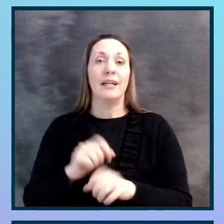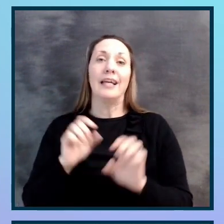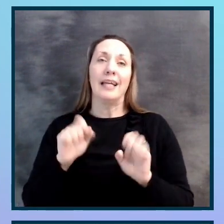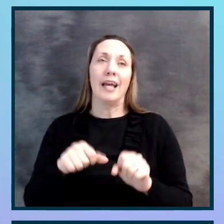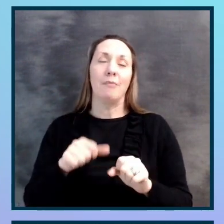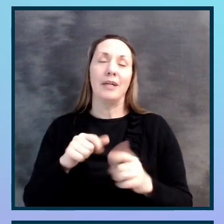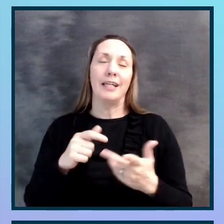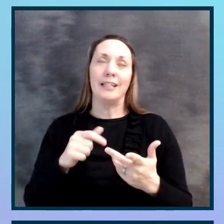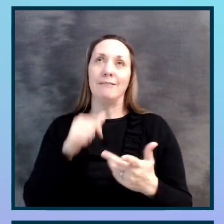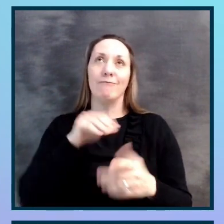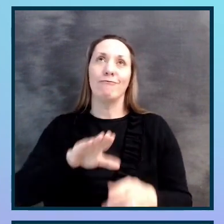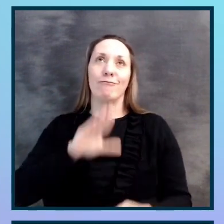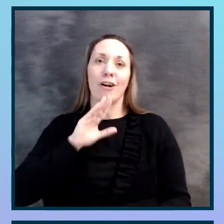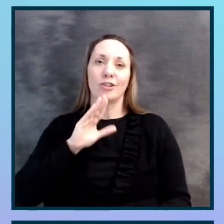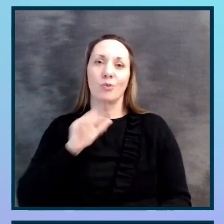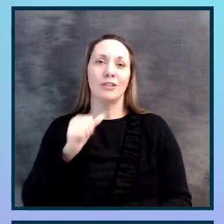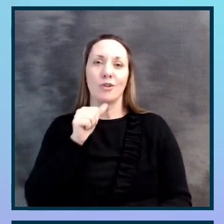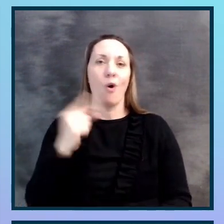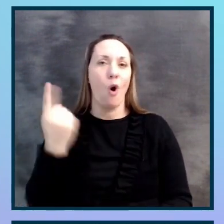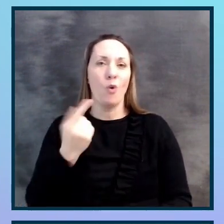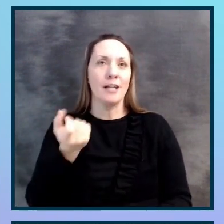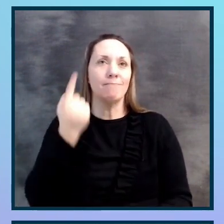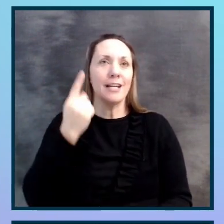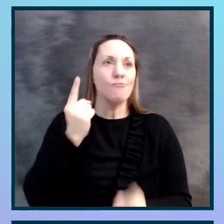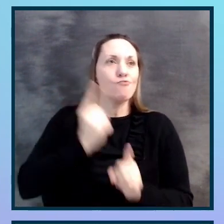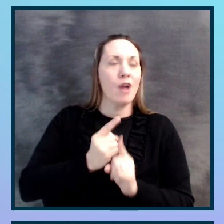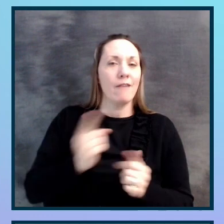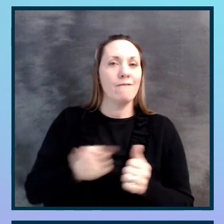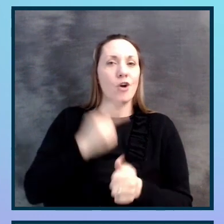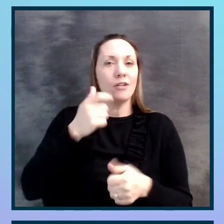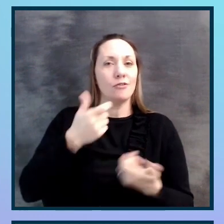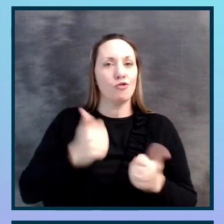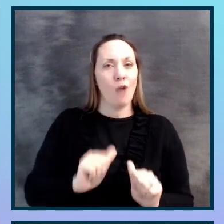We don't win everything we want on the first try. We can't die on every important hill,